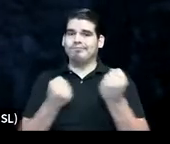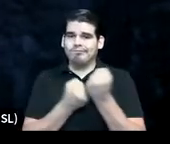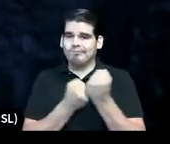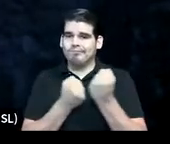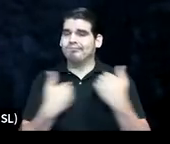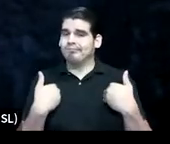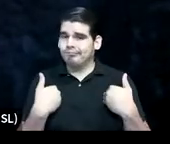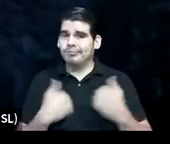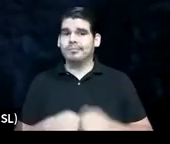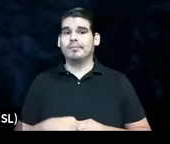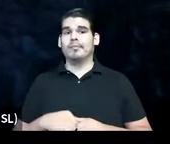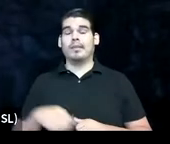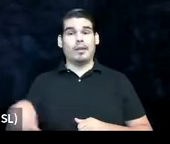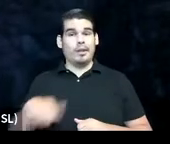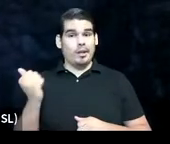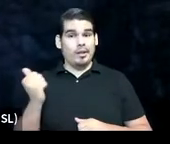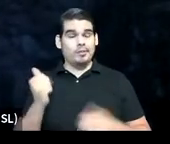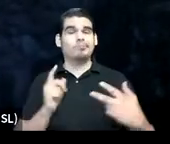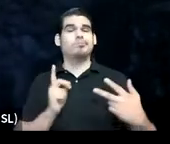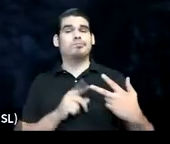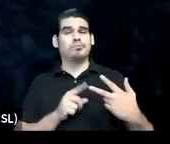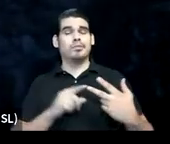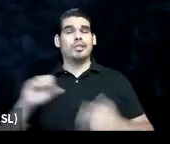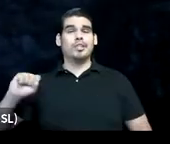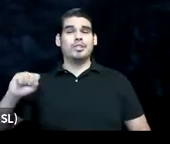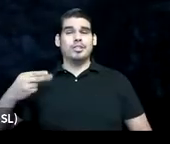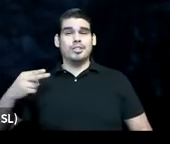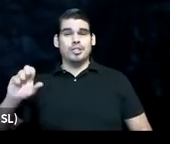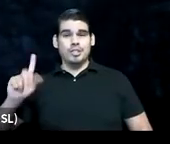the usage or enhancing that the tie is with City resources for colleges to use